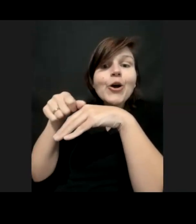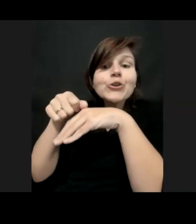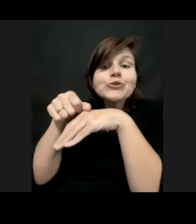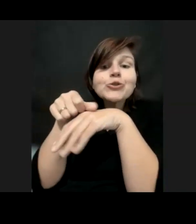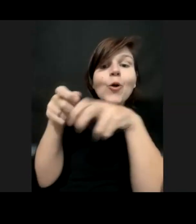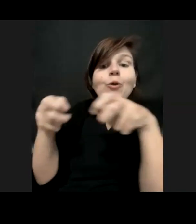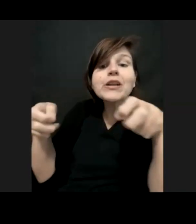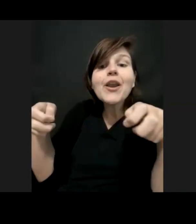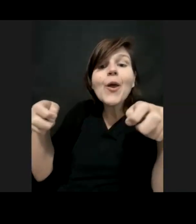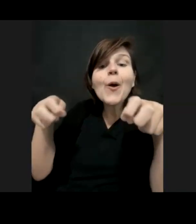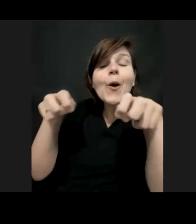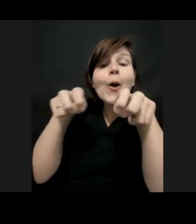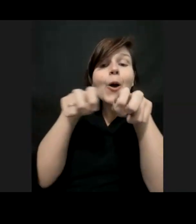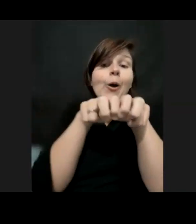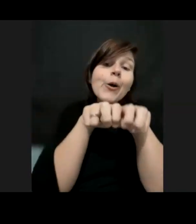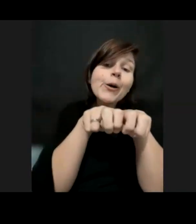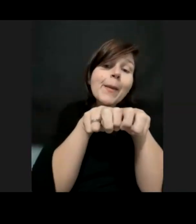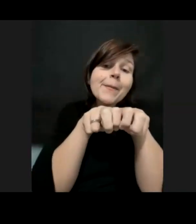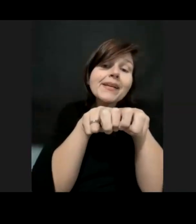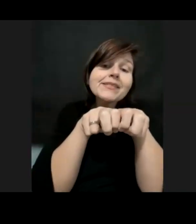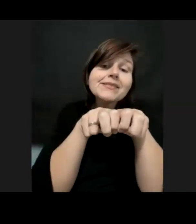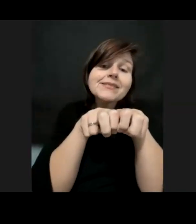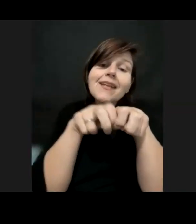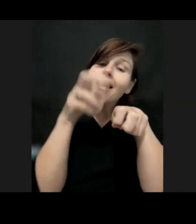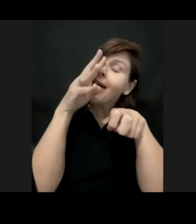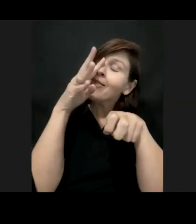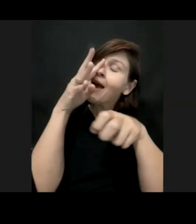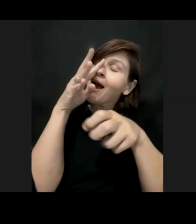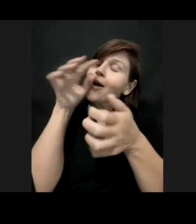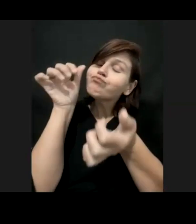and they fell fast asleep.